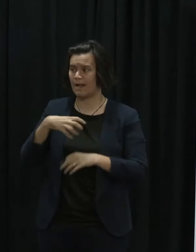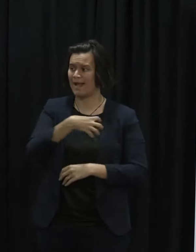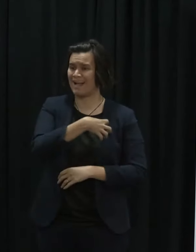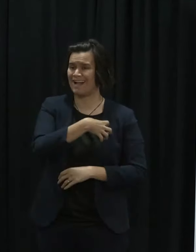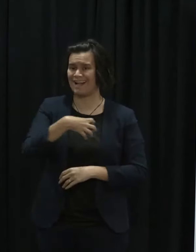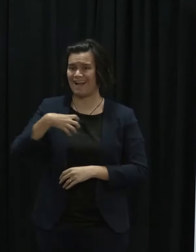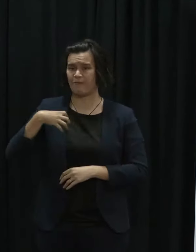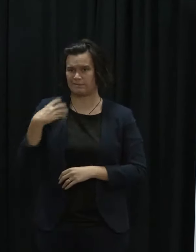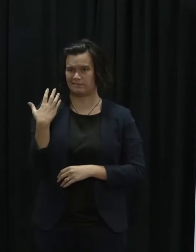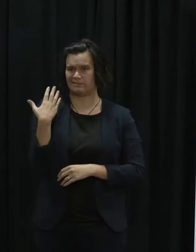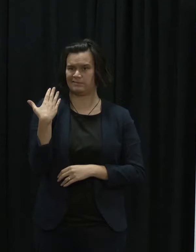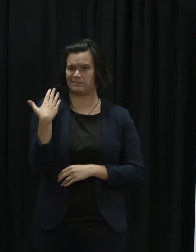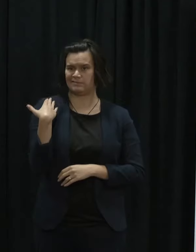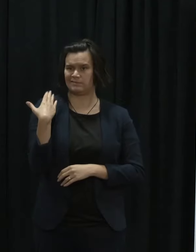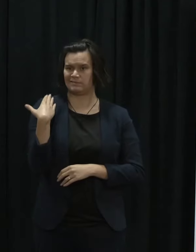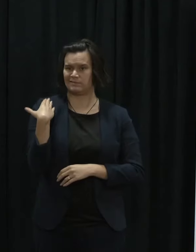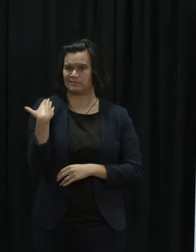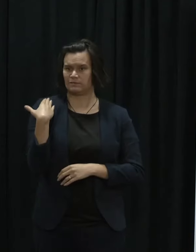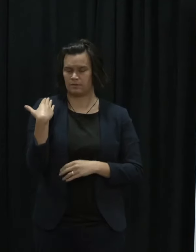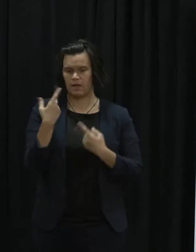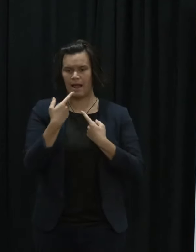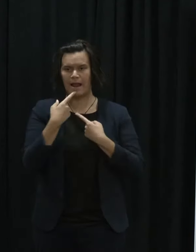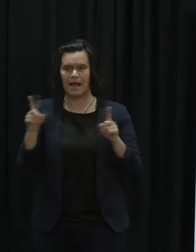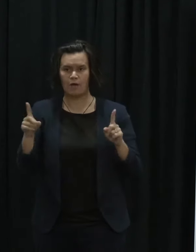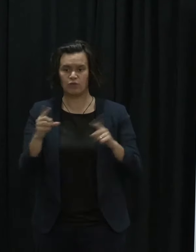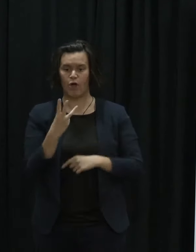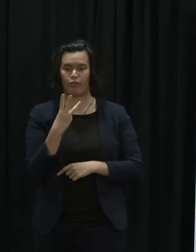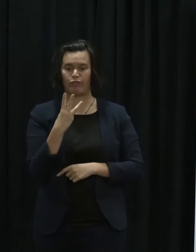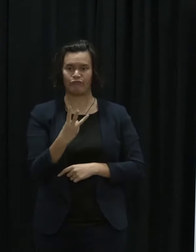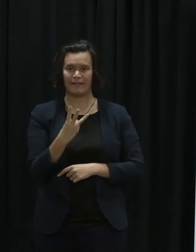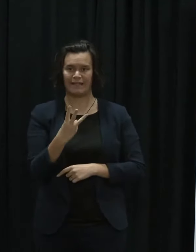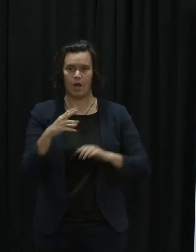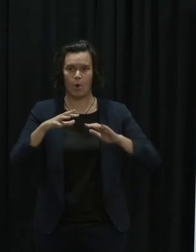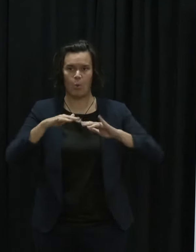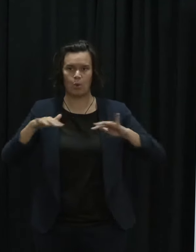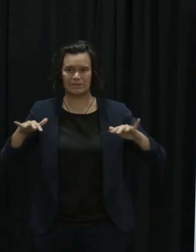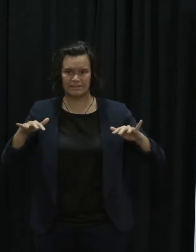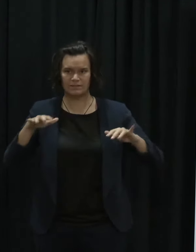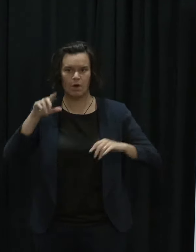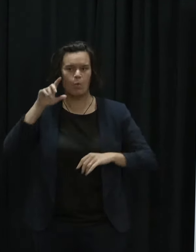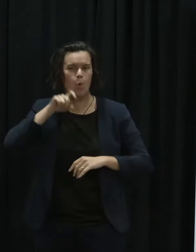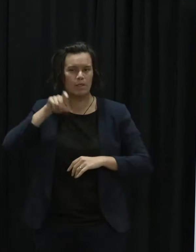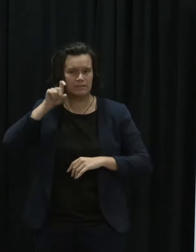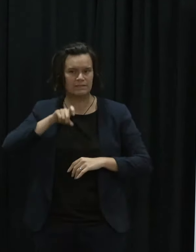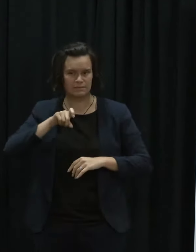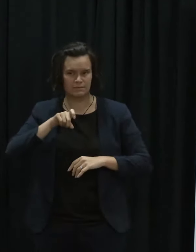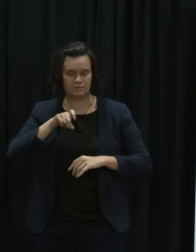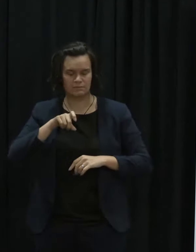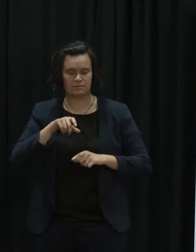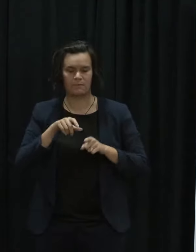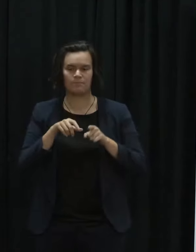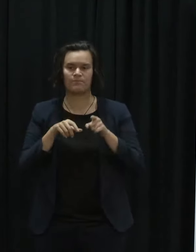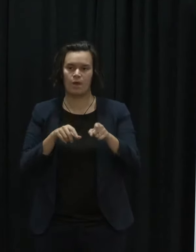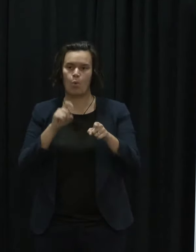back around.